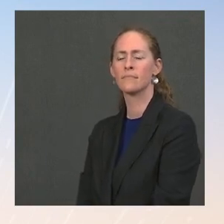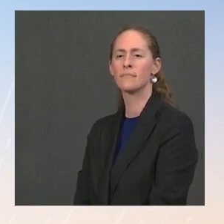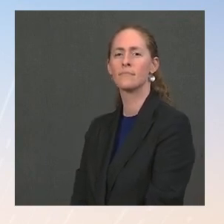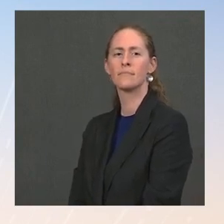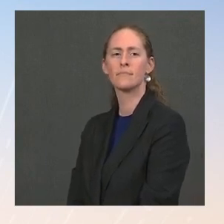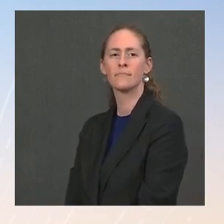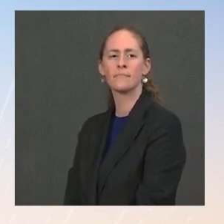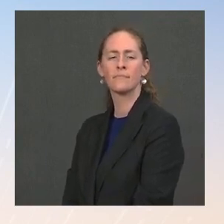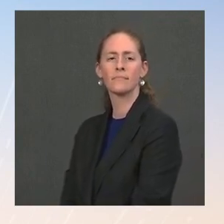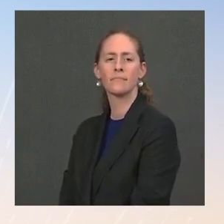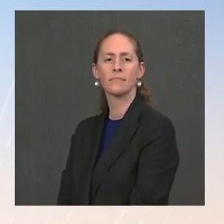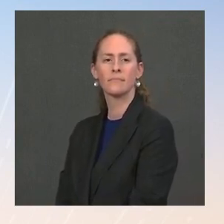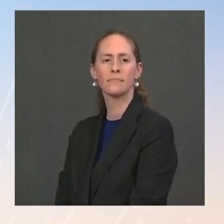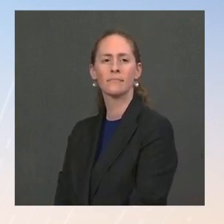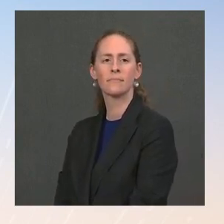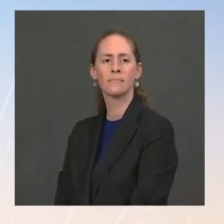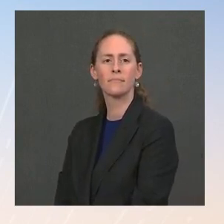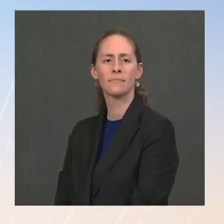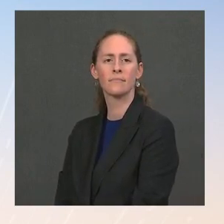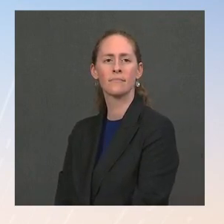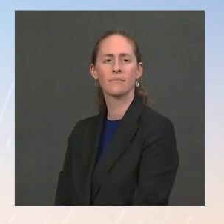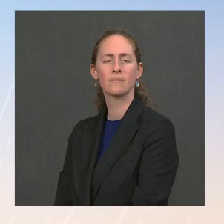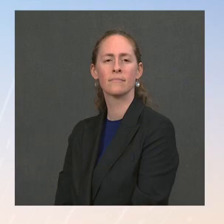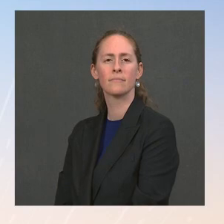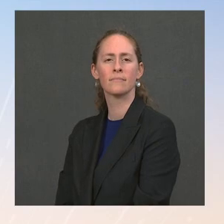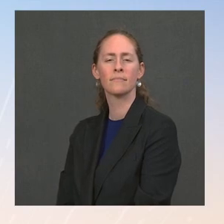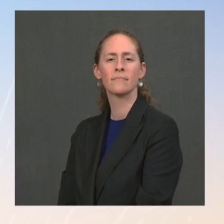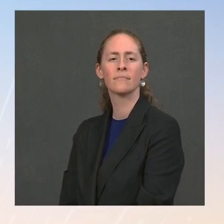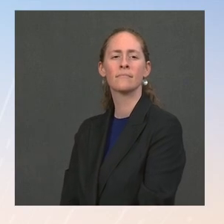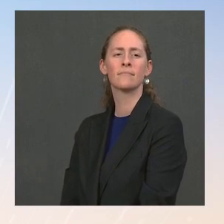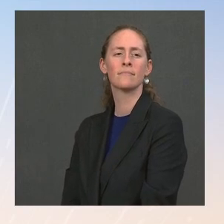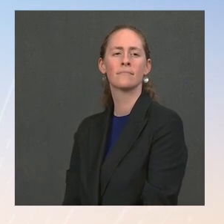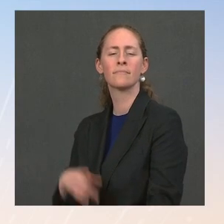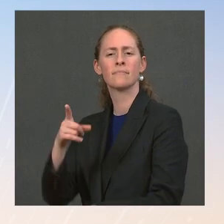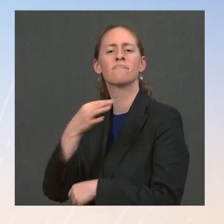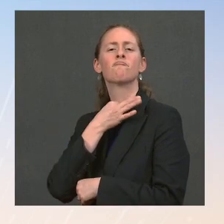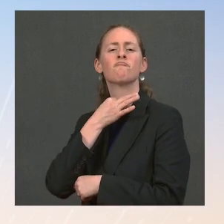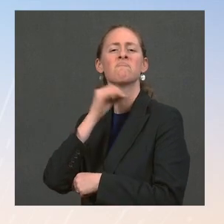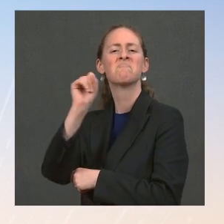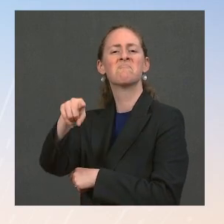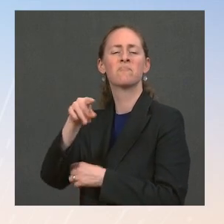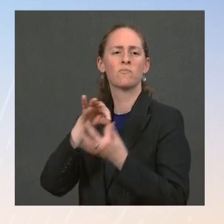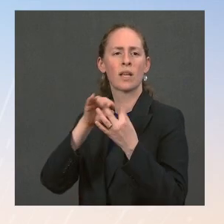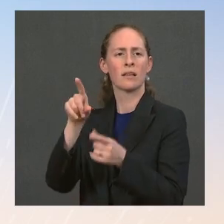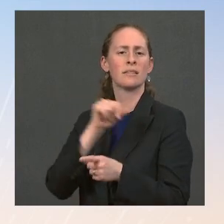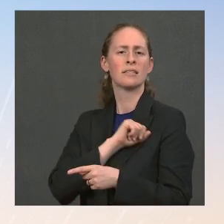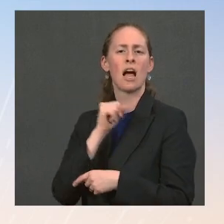and whether that's something that the White House or the President has been thinking more about since then. Ms. Psaki: Sure.